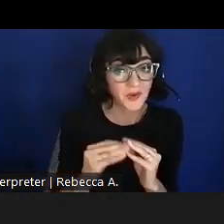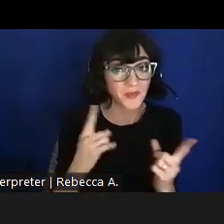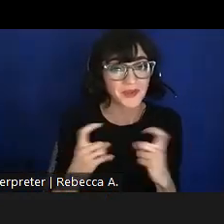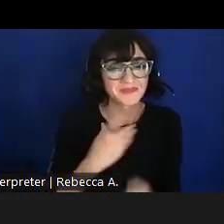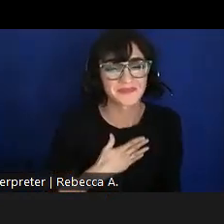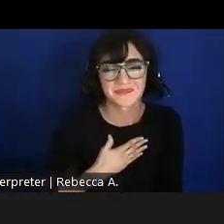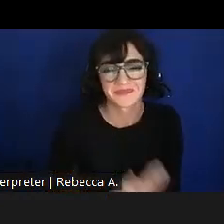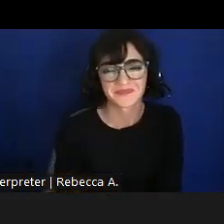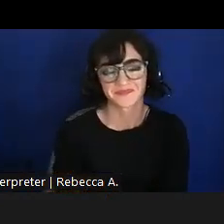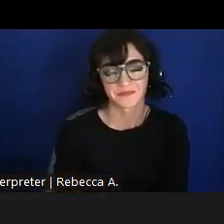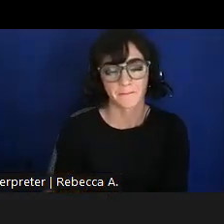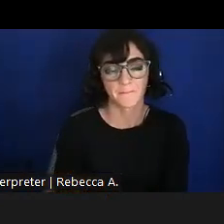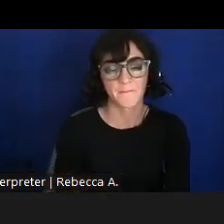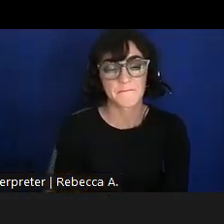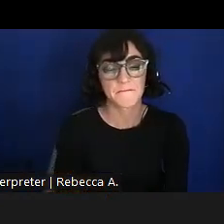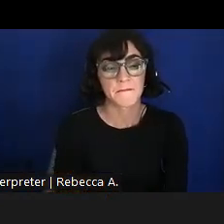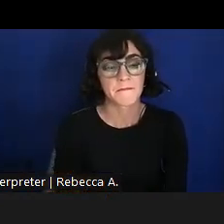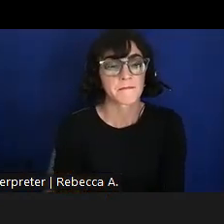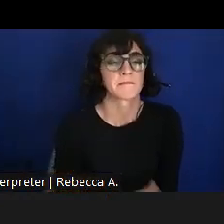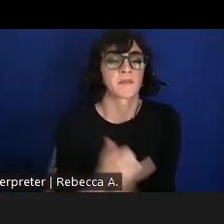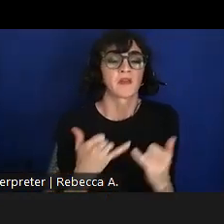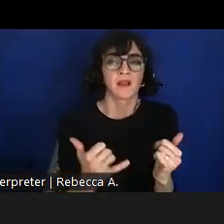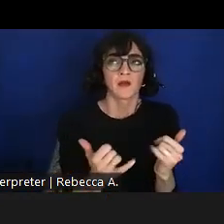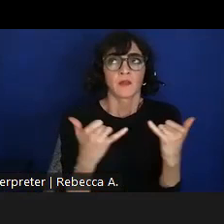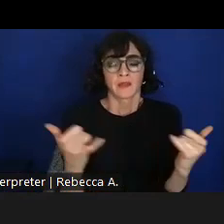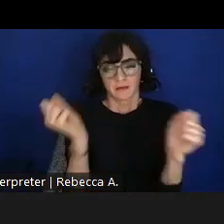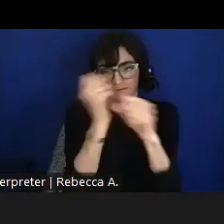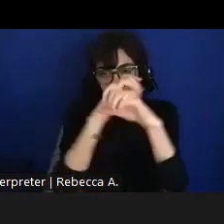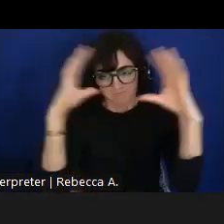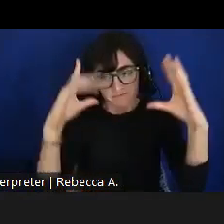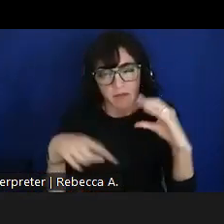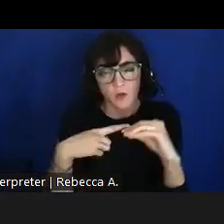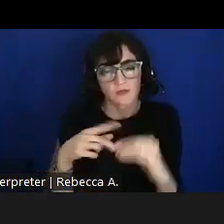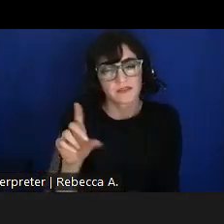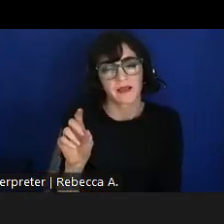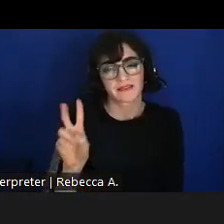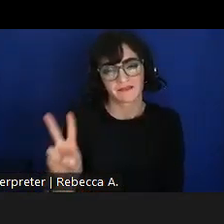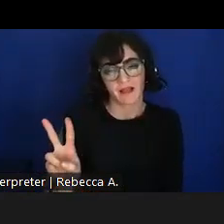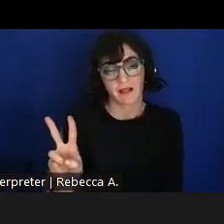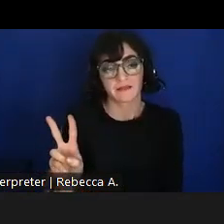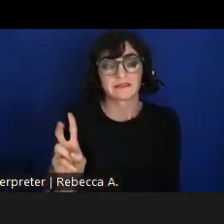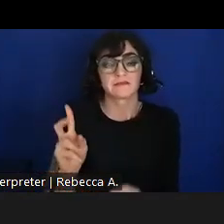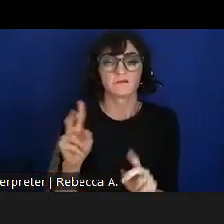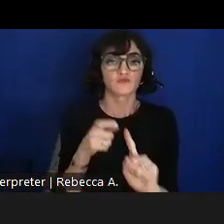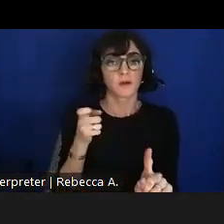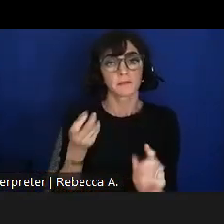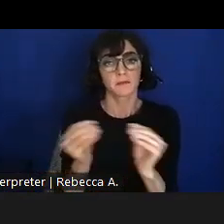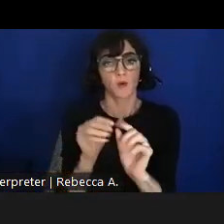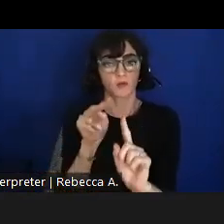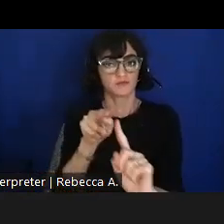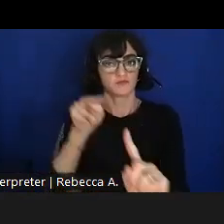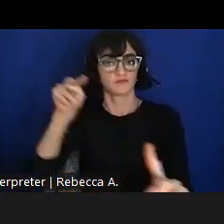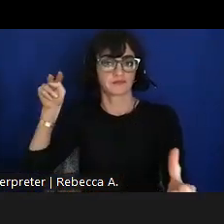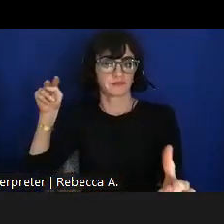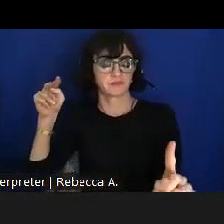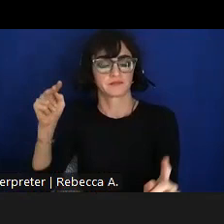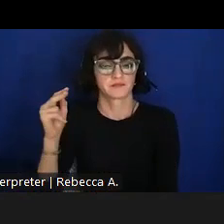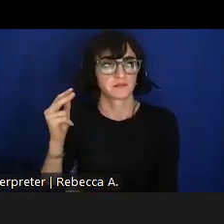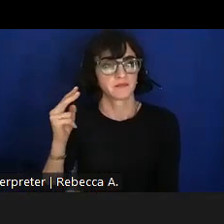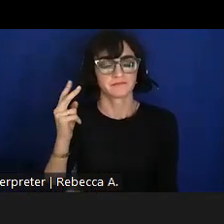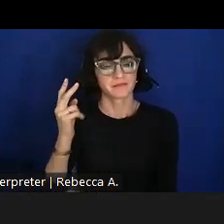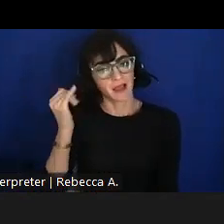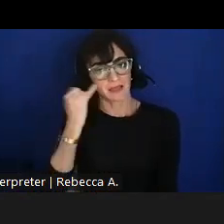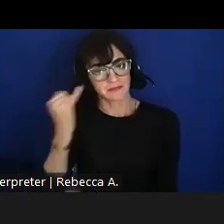about domestic violence in the greater societal context so domestic violence exists and is